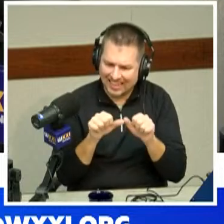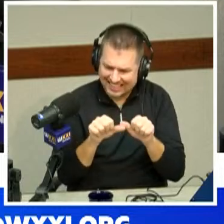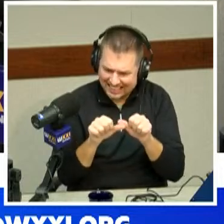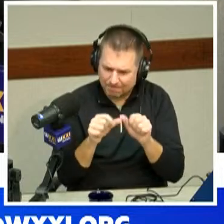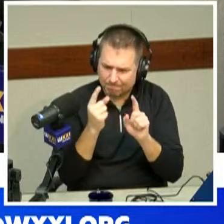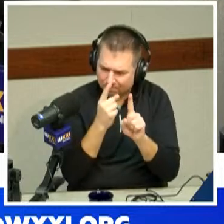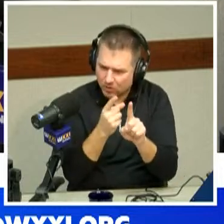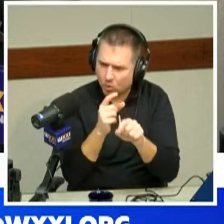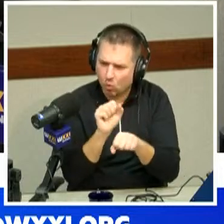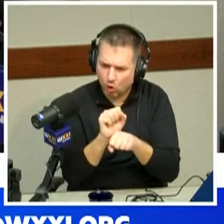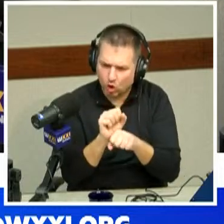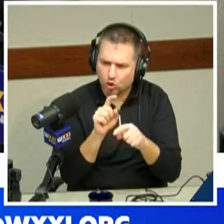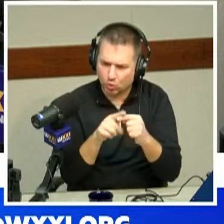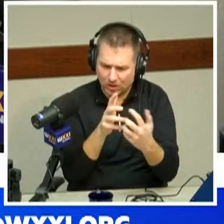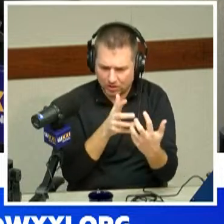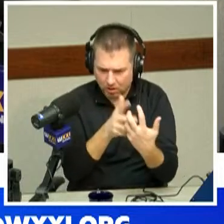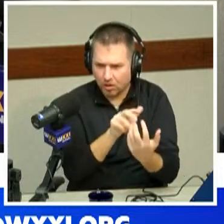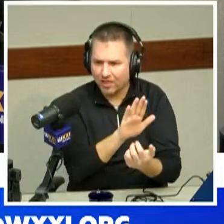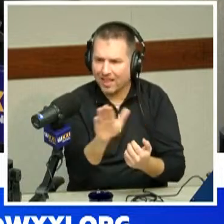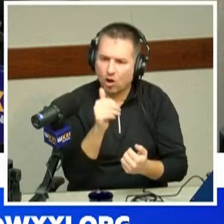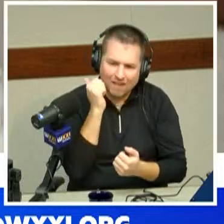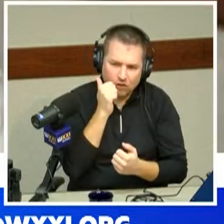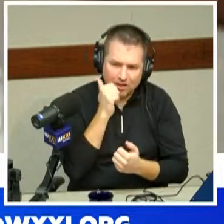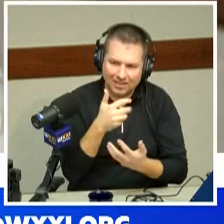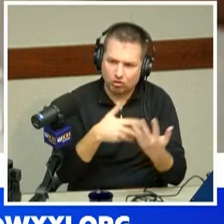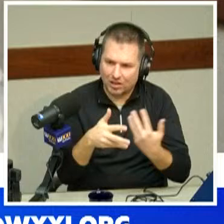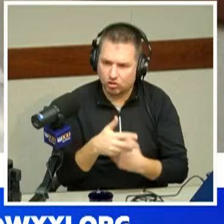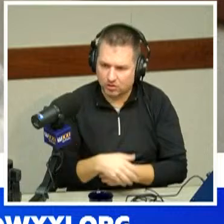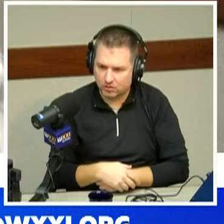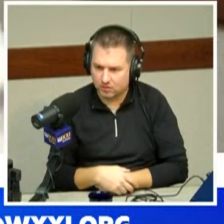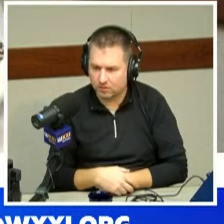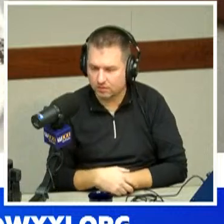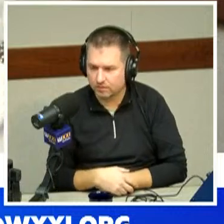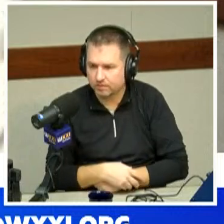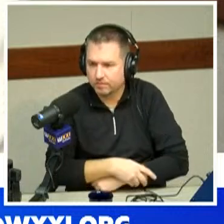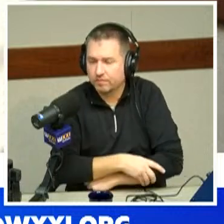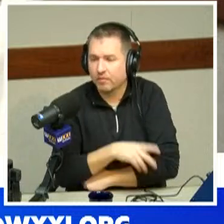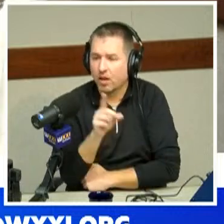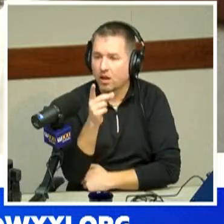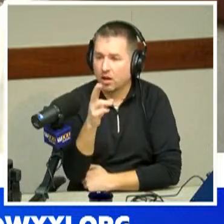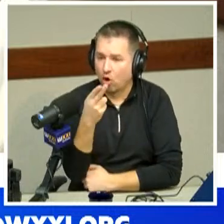their day-to-day interaction yeah great thank you um Dr Hall I wonder if you could take us